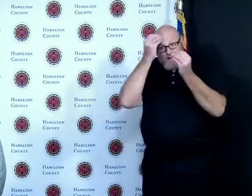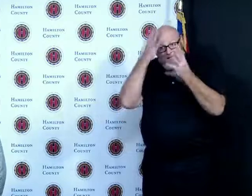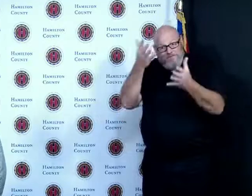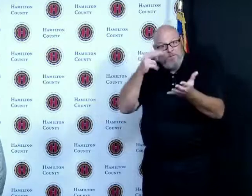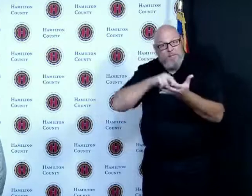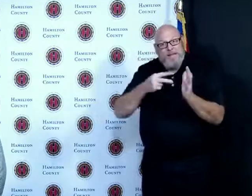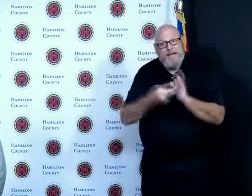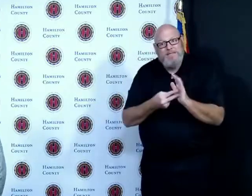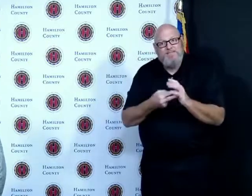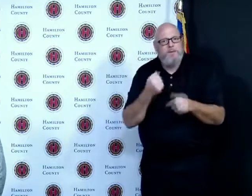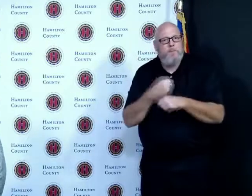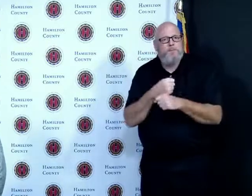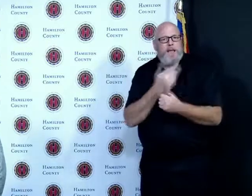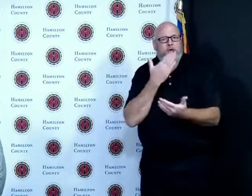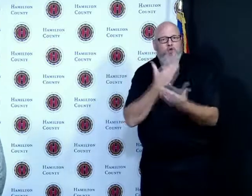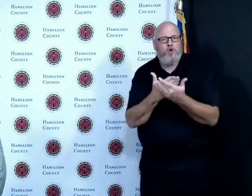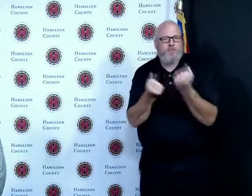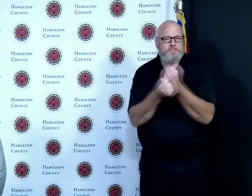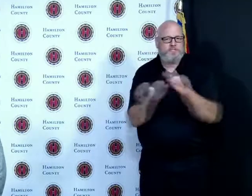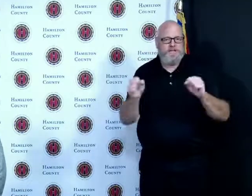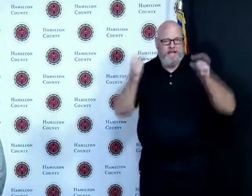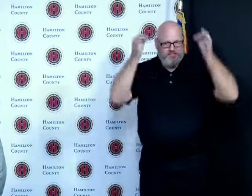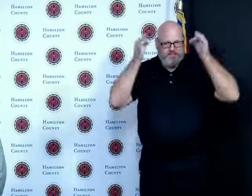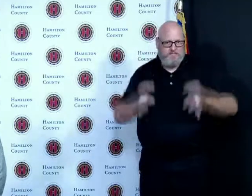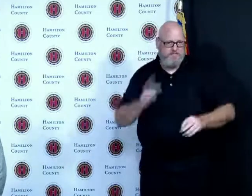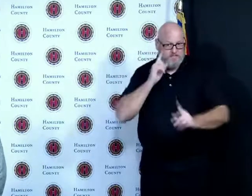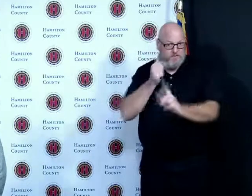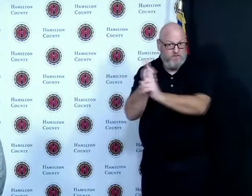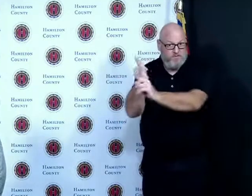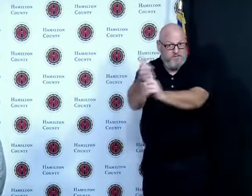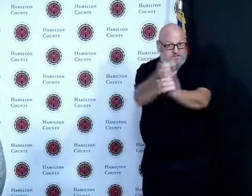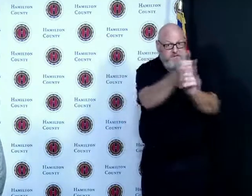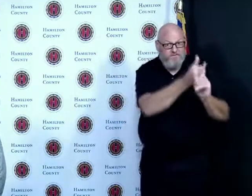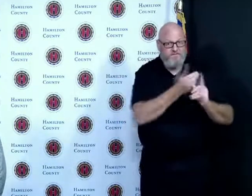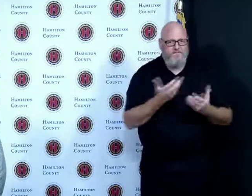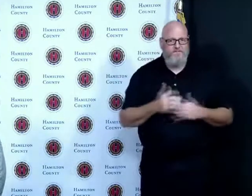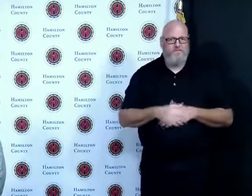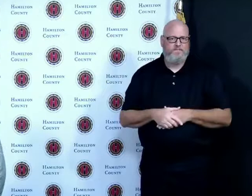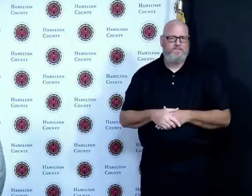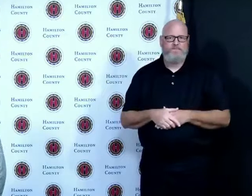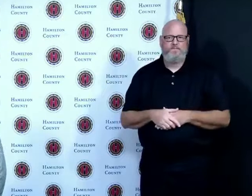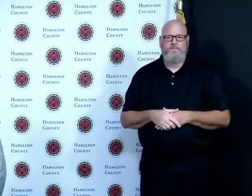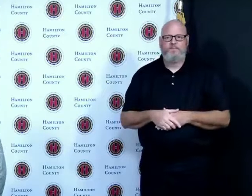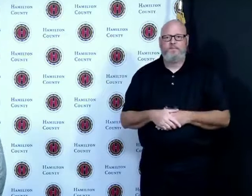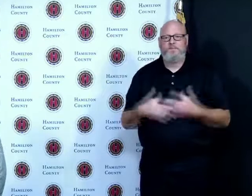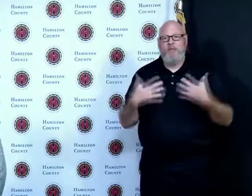of the partners all of our elected officials and Health Departments both the county and the city